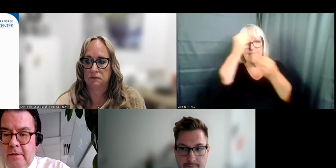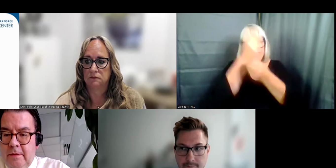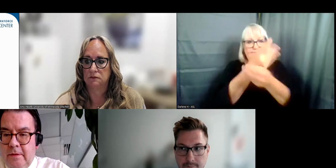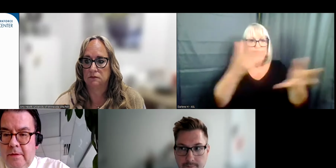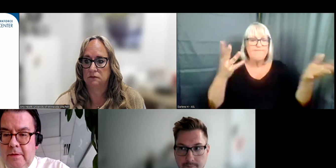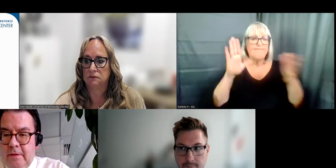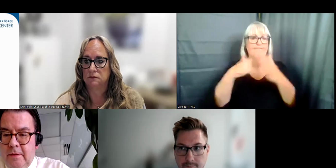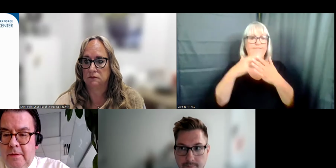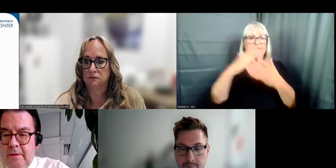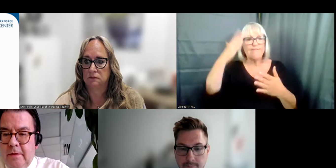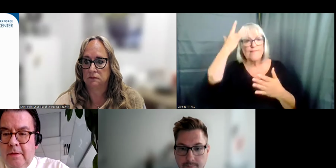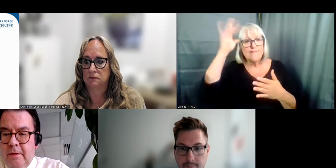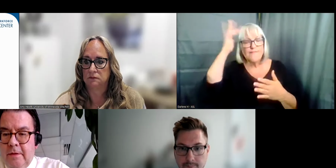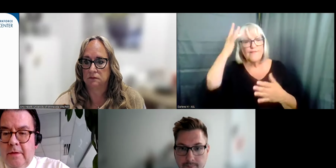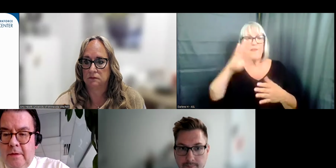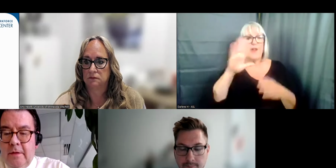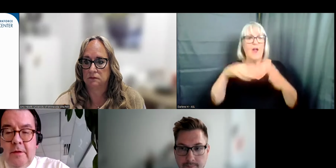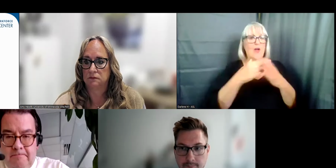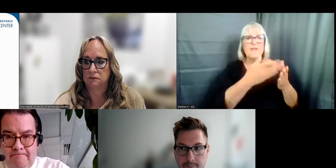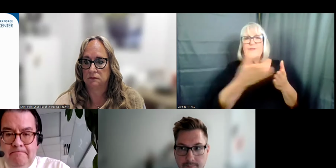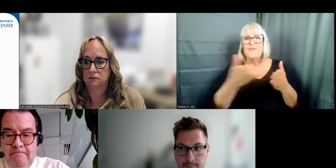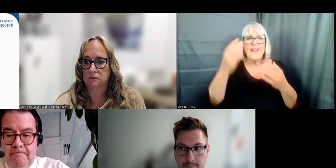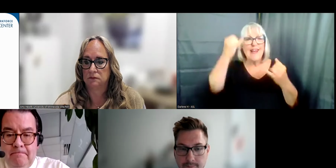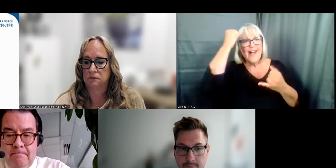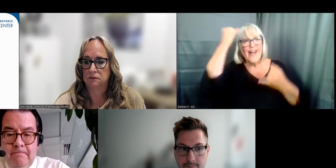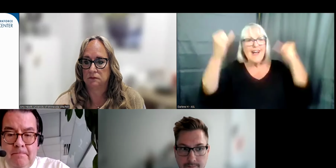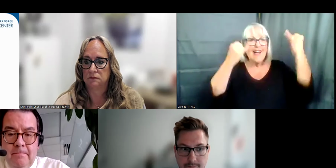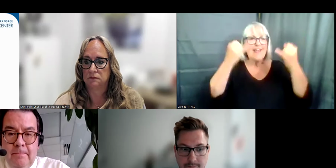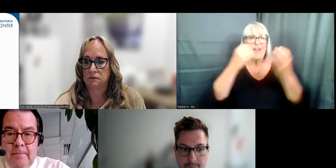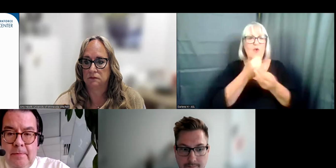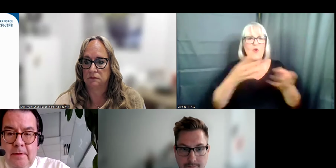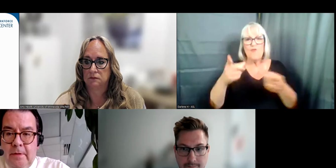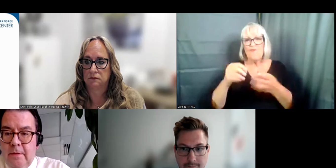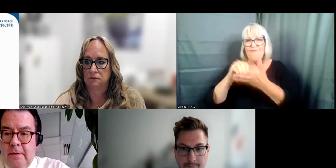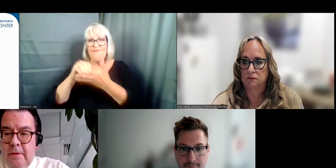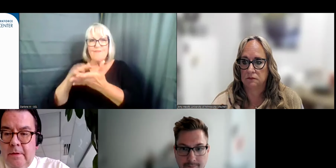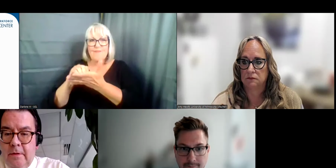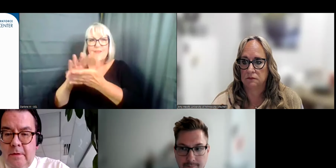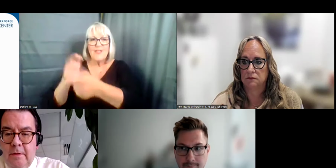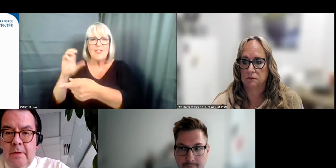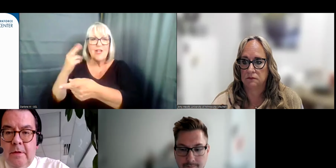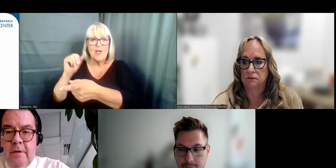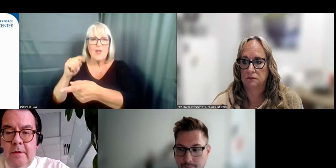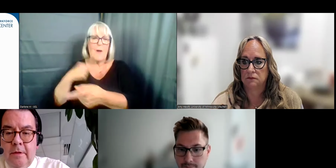of you for tuning in and for all of the ideas and information that you shared in the chat. We'll take a look at the chat. I apologize, we didn't get to all the